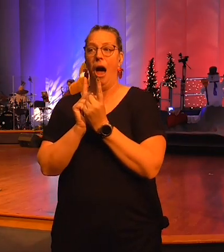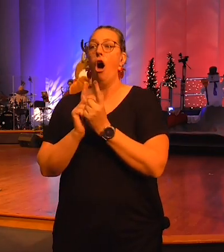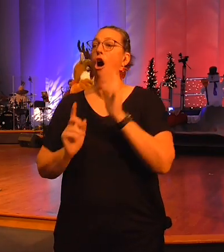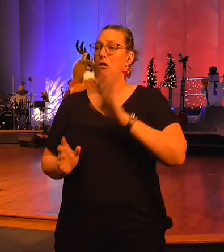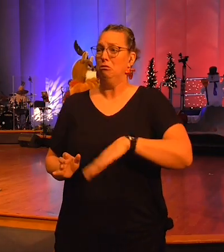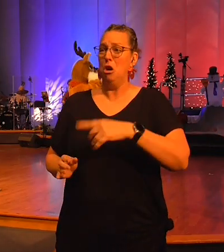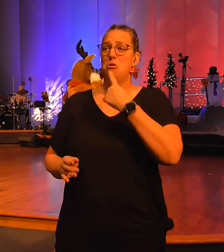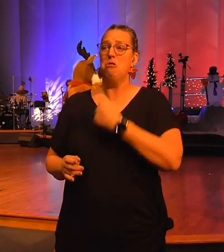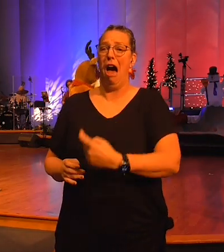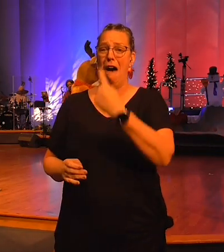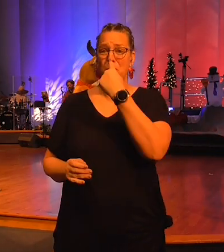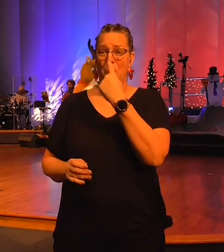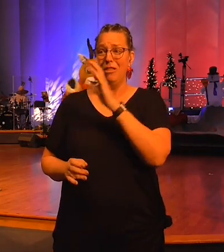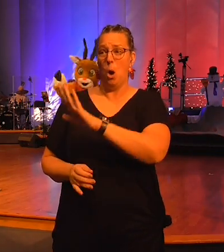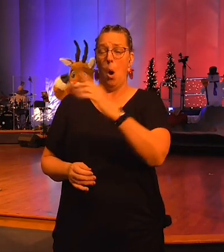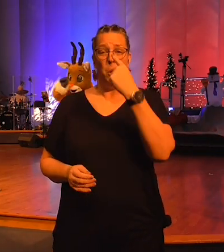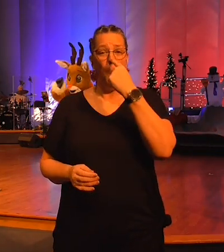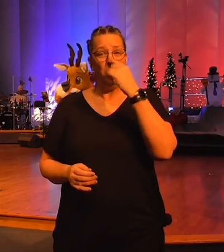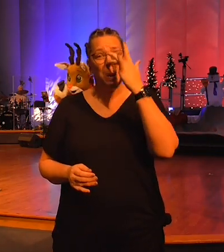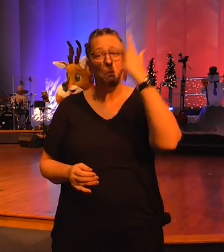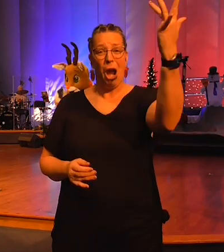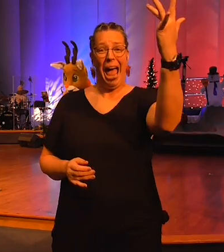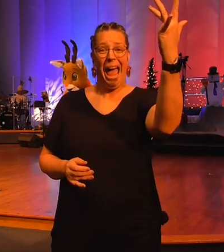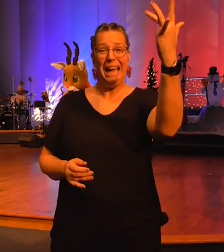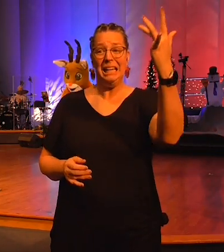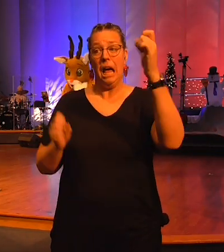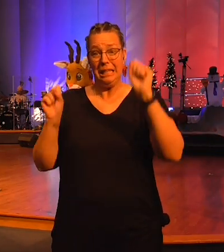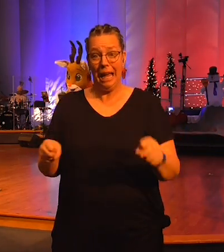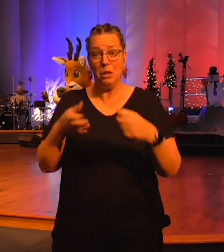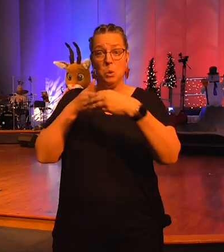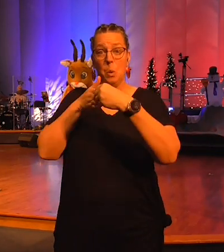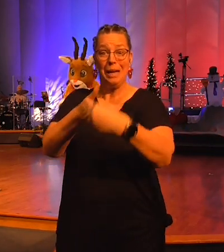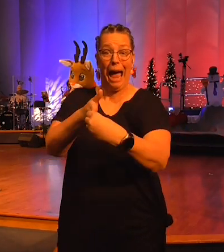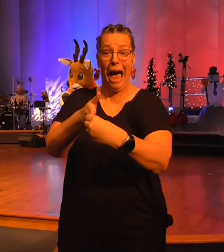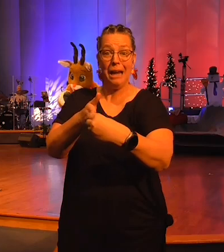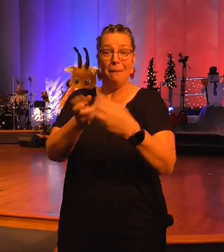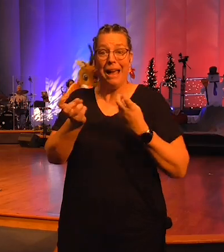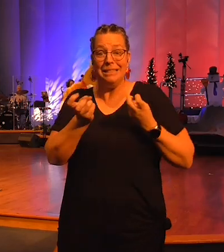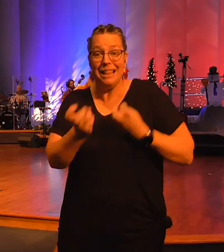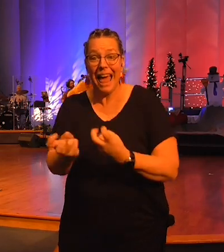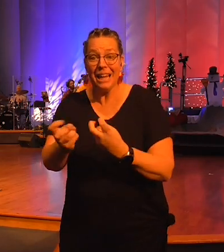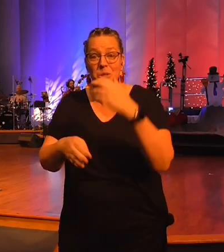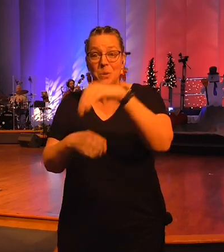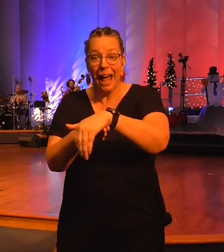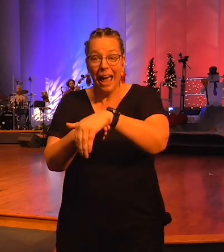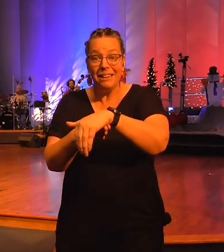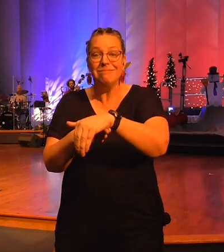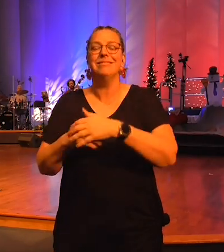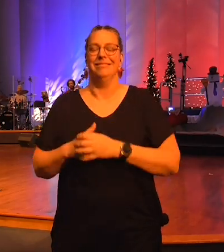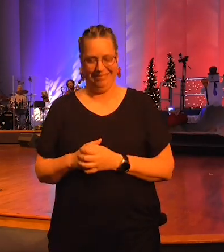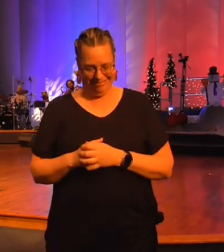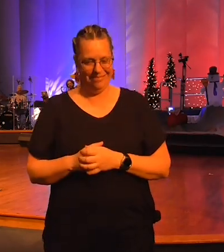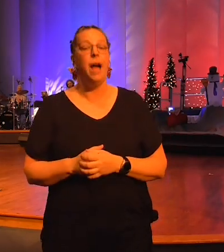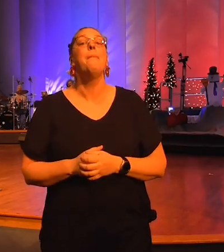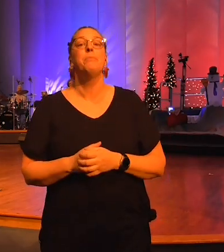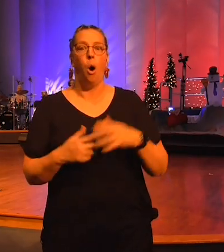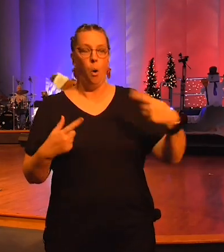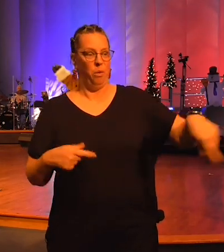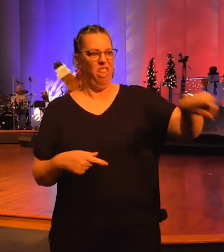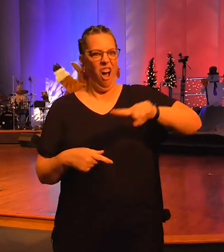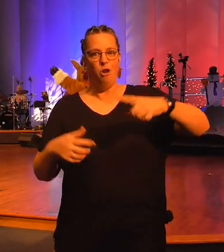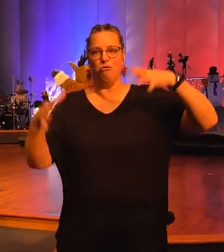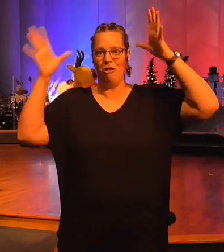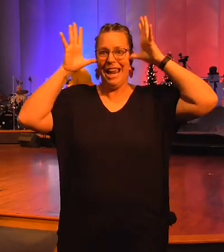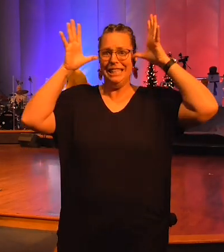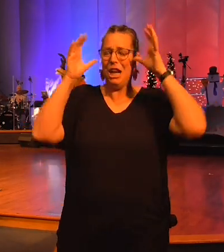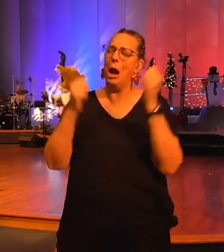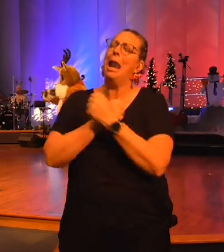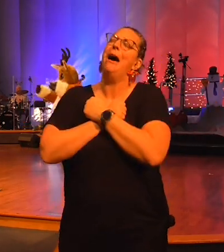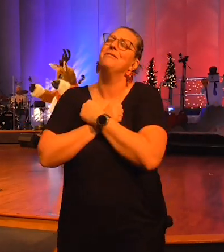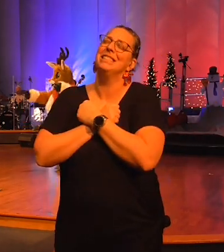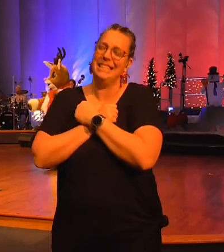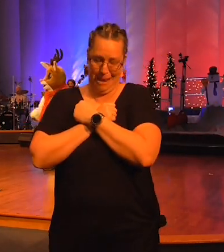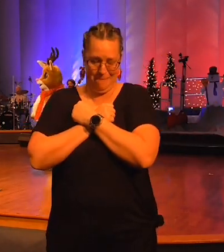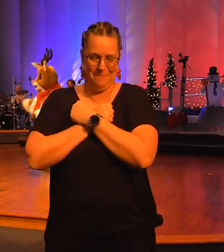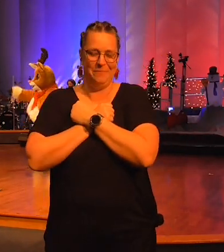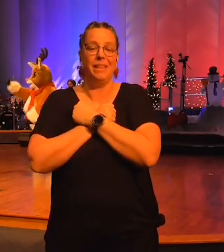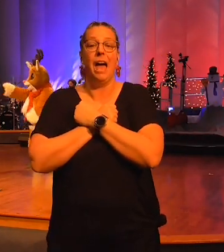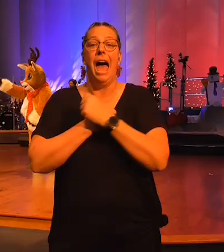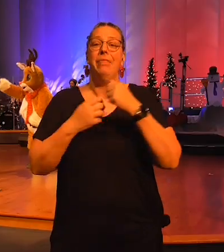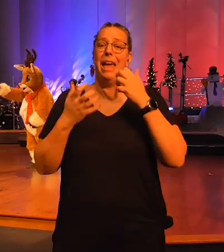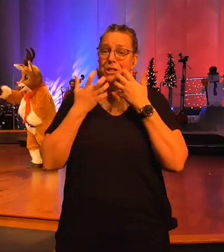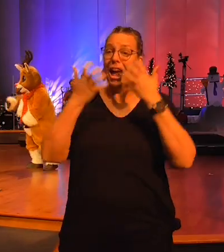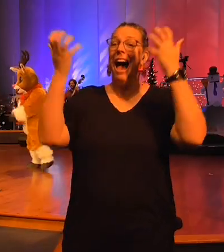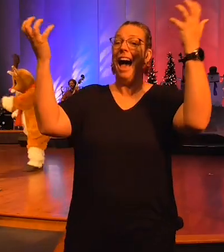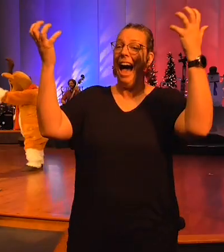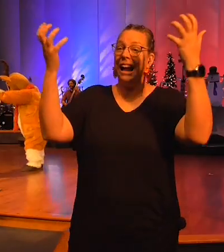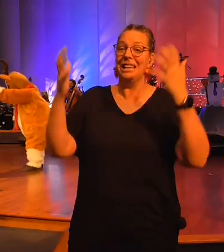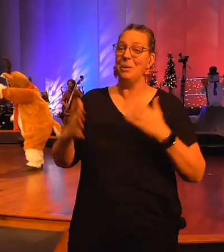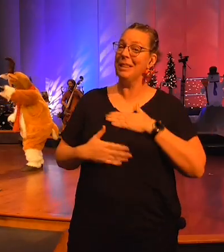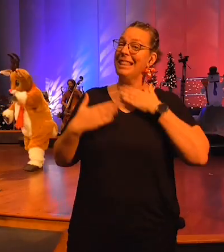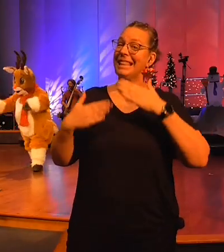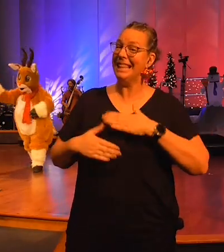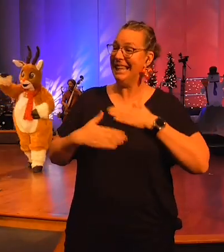eve Santa came to say R off with your nose so bright then how the reindeer Love